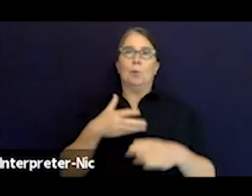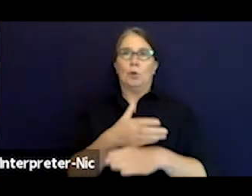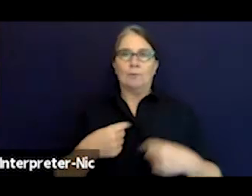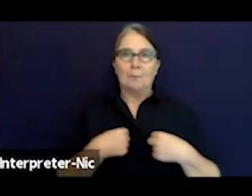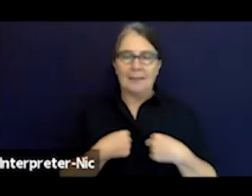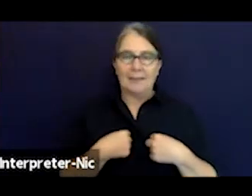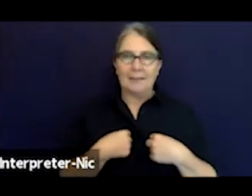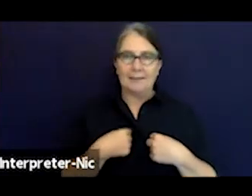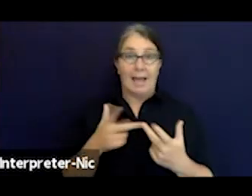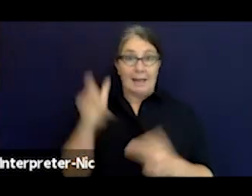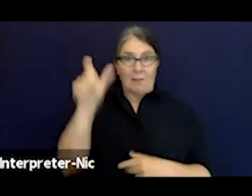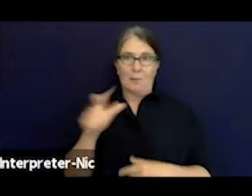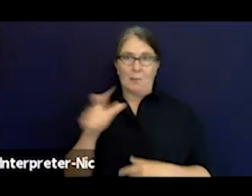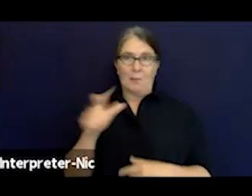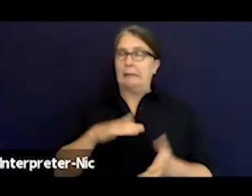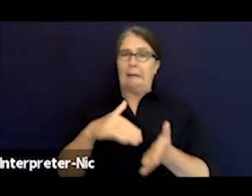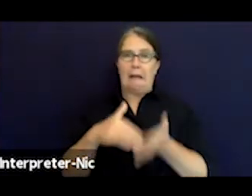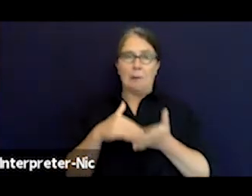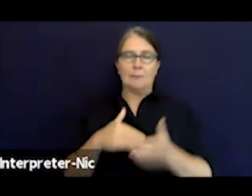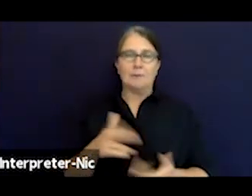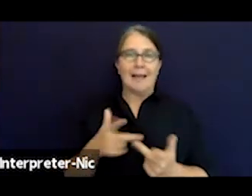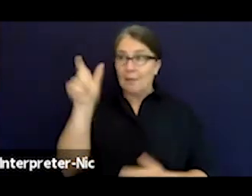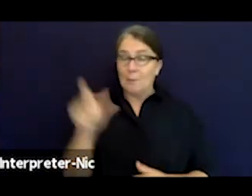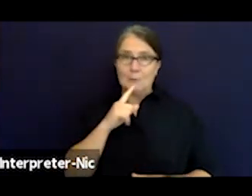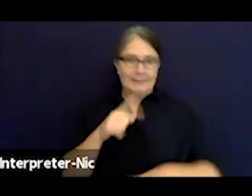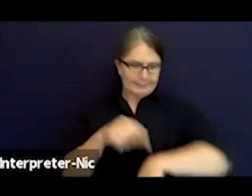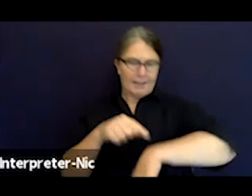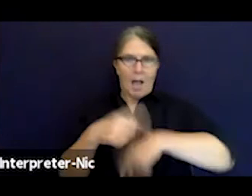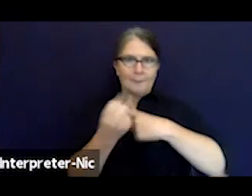“I’m scared.” Sandra says, “I don’t have time for this.” Suzanne says, “Stressed.” Raul, “How am I